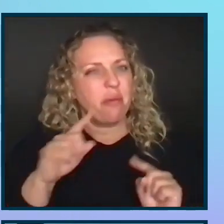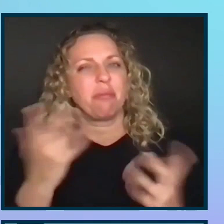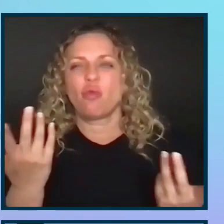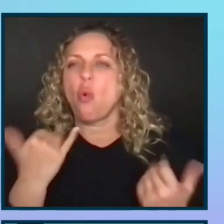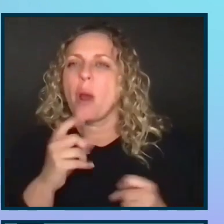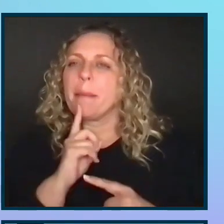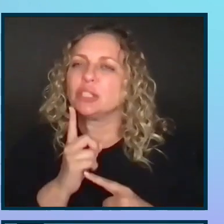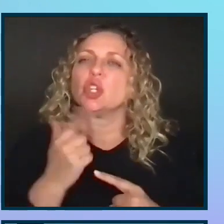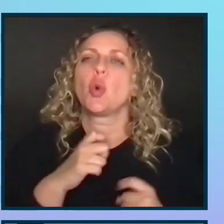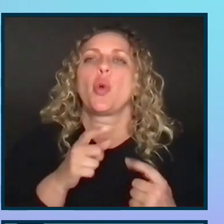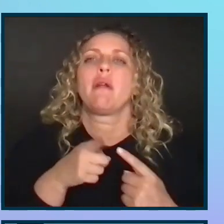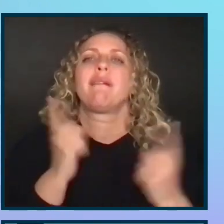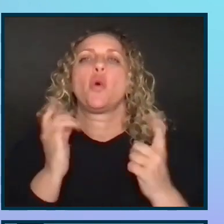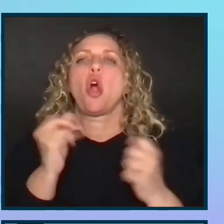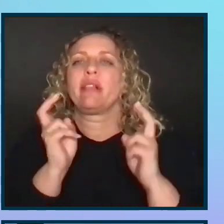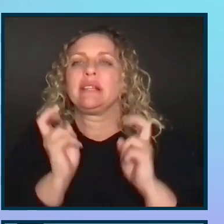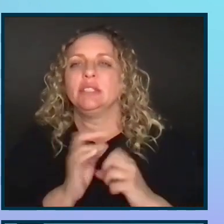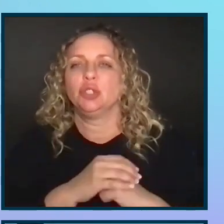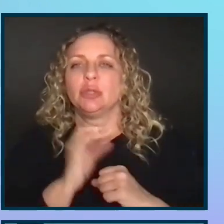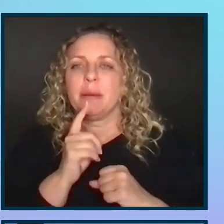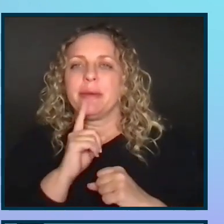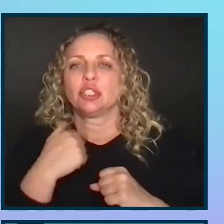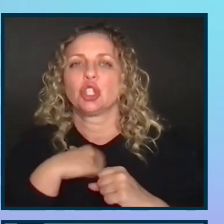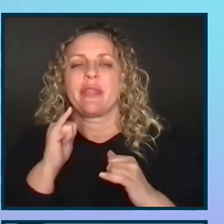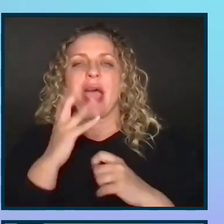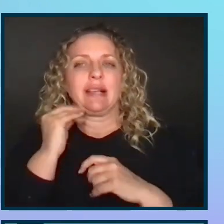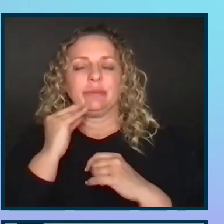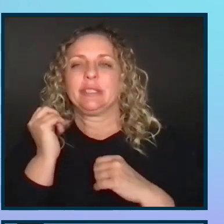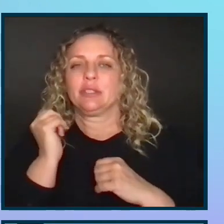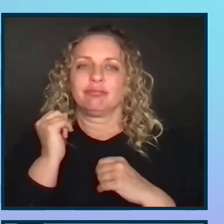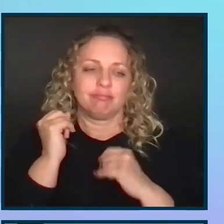that we're avoiding all these issues and making an experience that all of our leaders enjoy using.